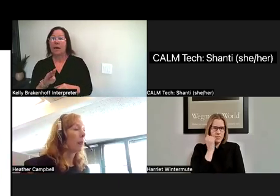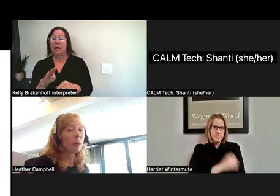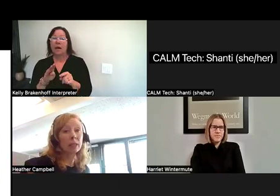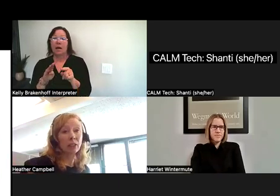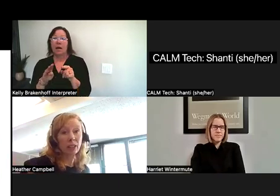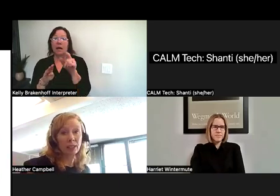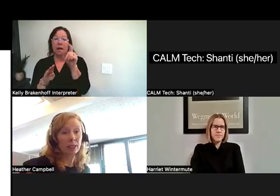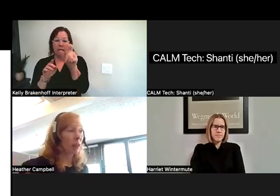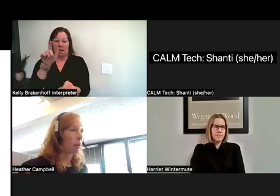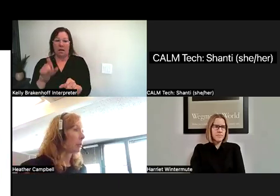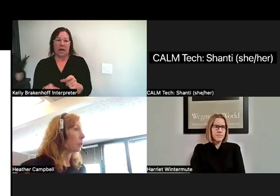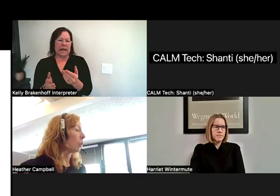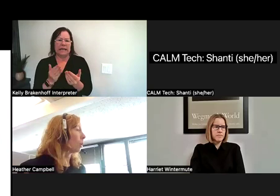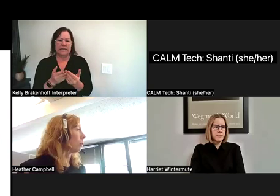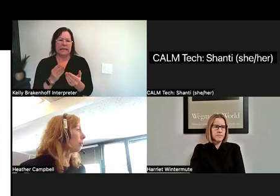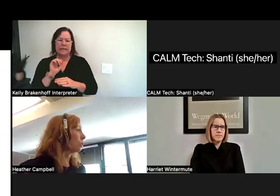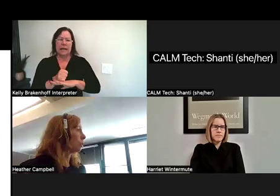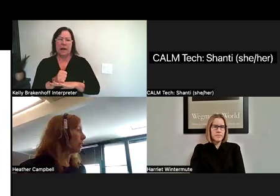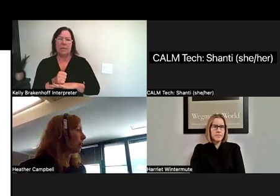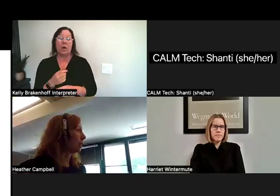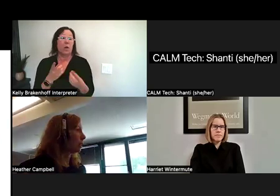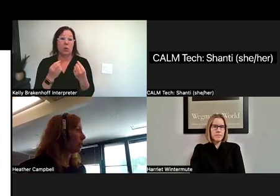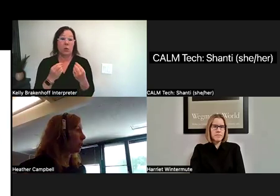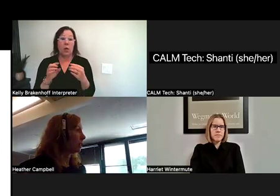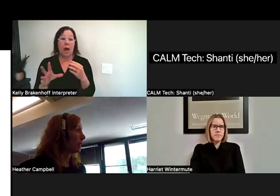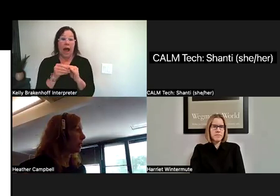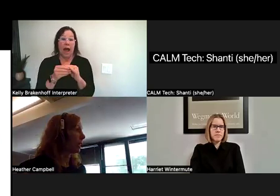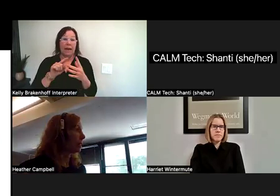but it's very easy to set up. So all you have to do is add a start date or an end